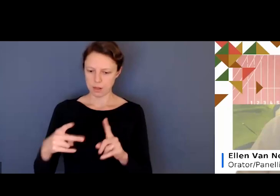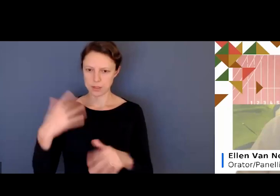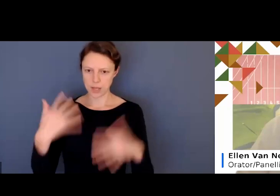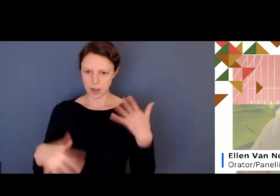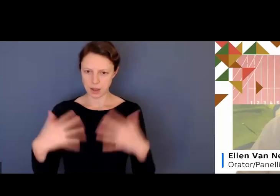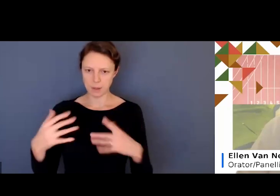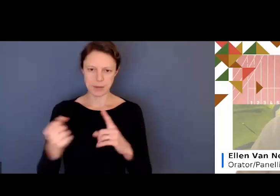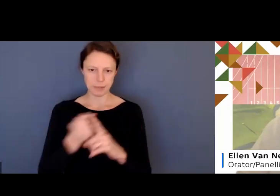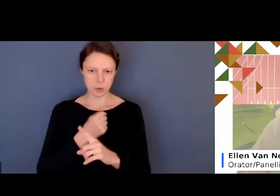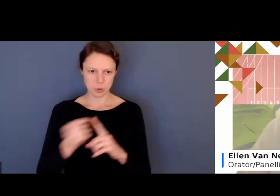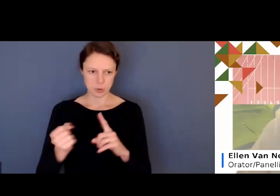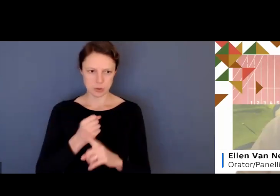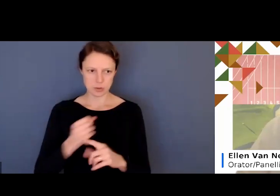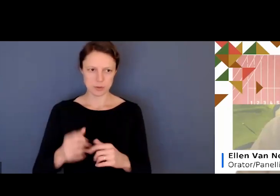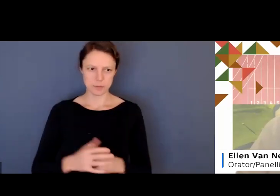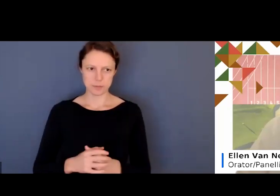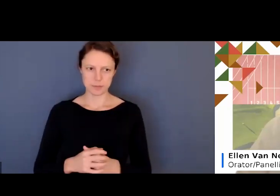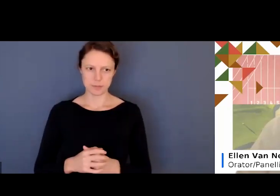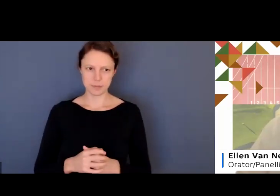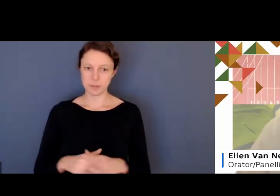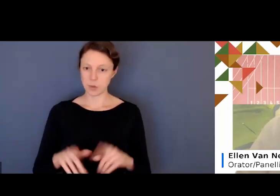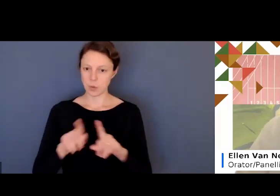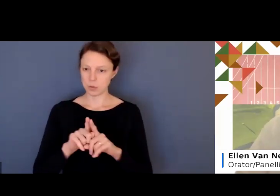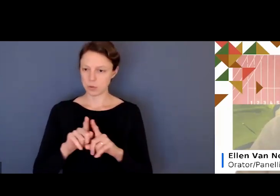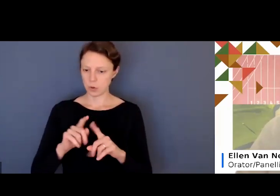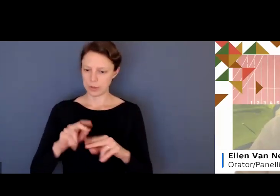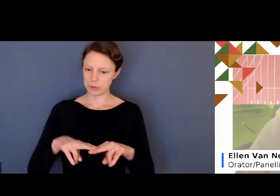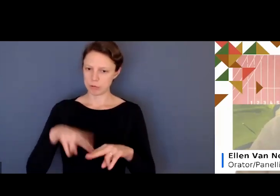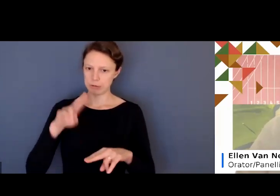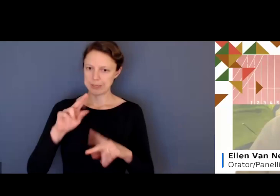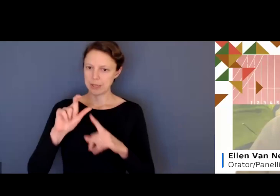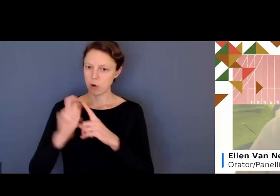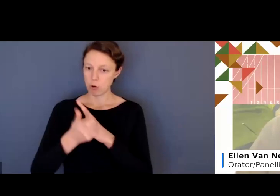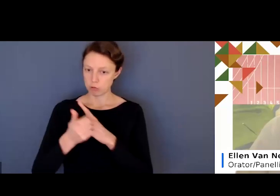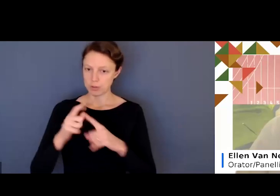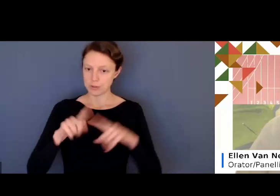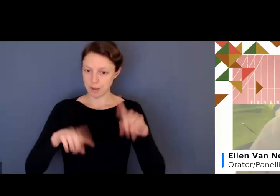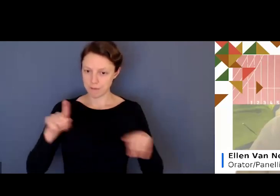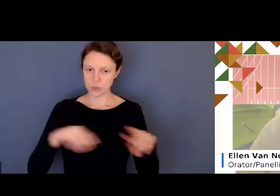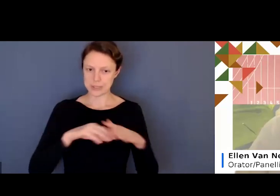In addition to increasing the cultural diversity within leadership and off field roles,